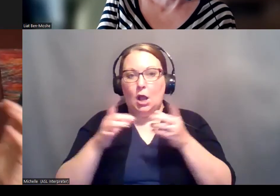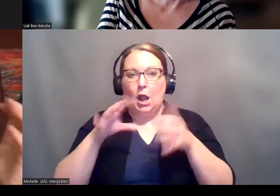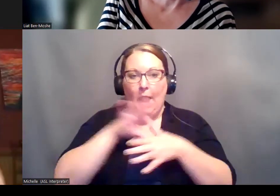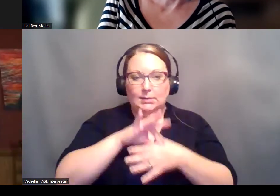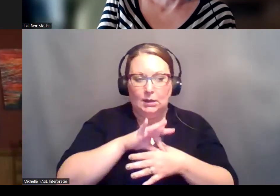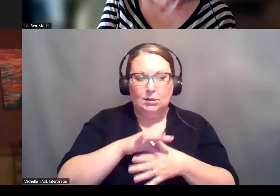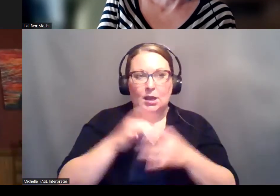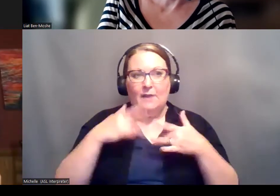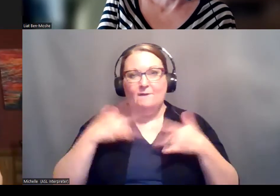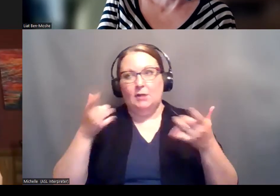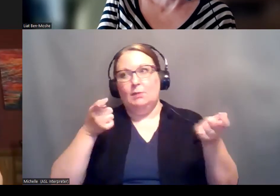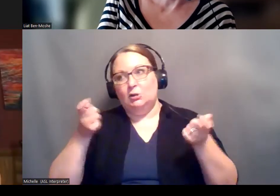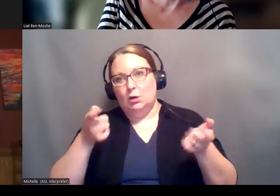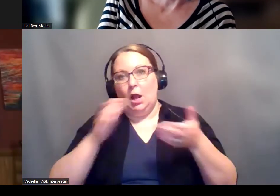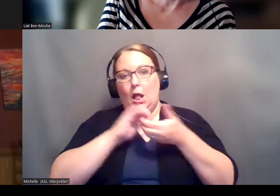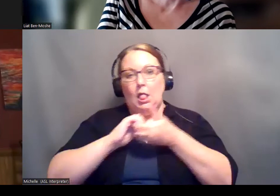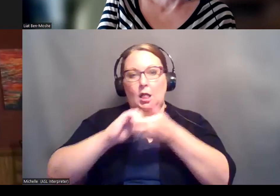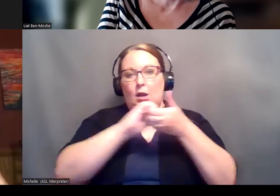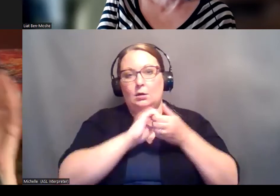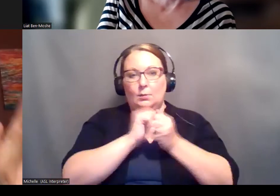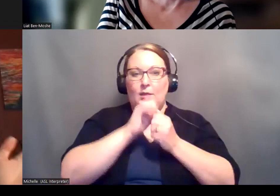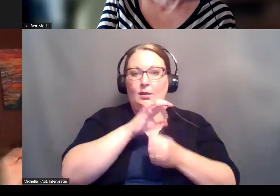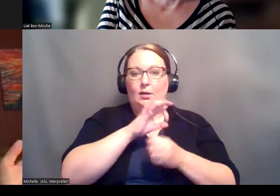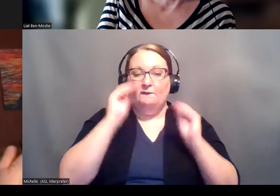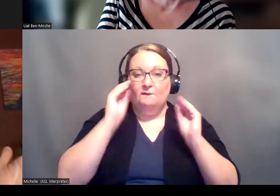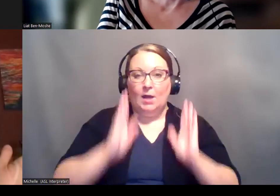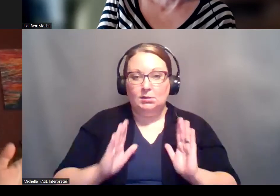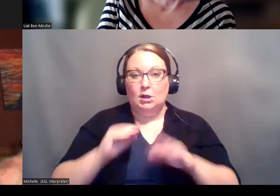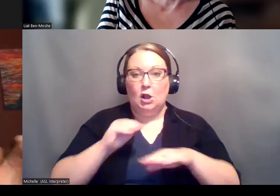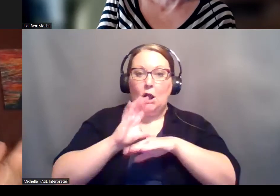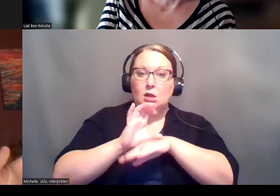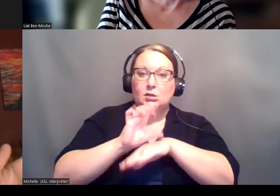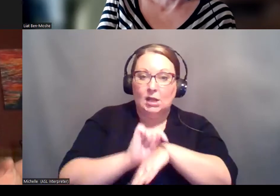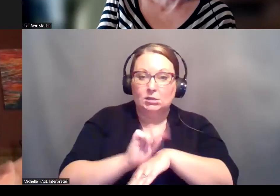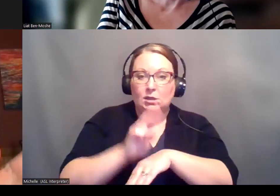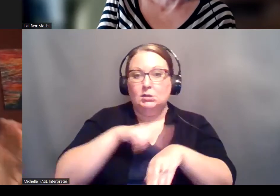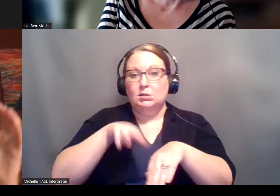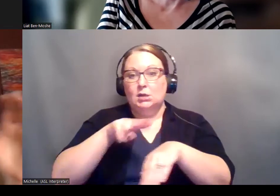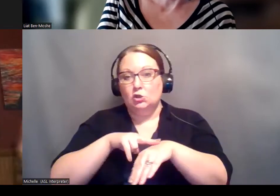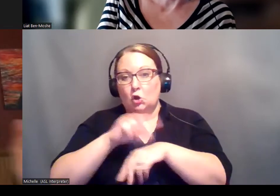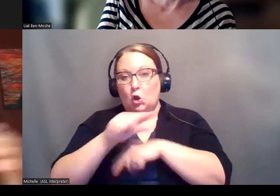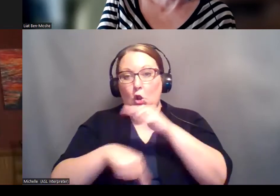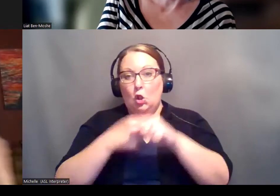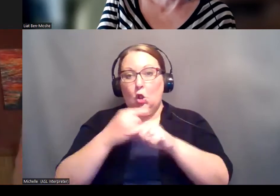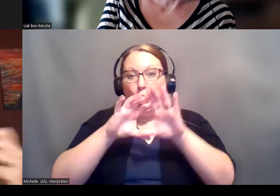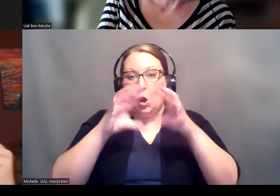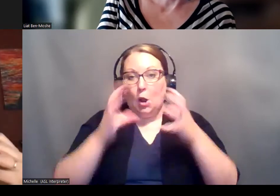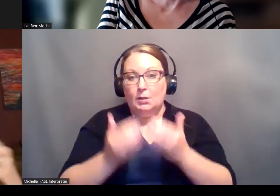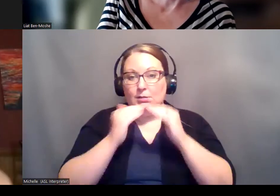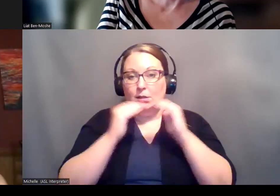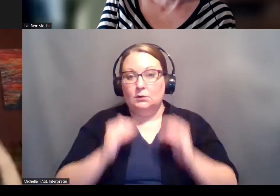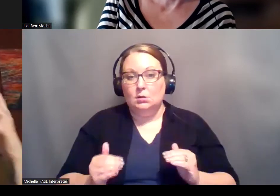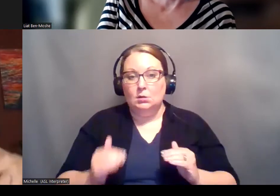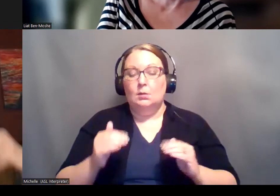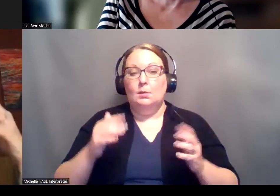collaboration with the faculty, consulting on the national and global scale, being in company, making spaces